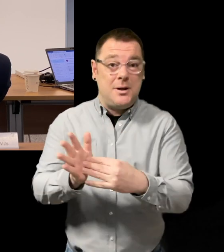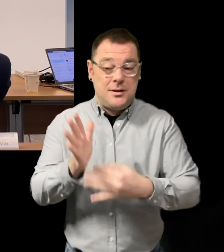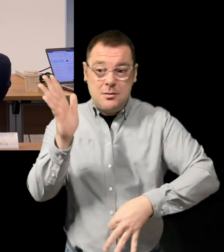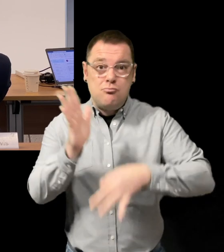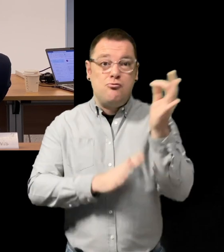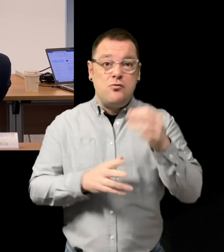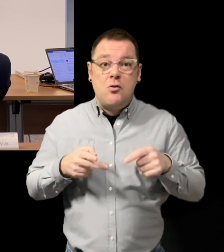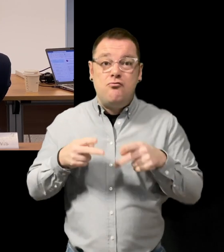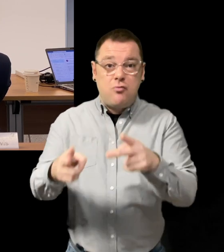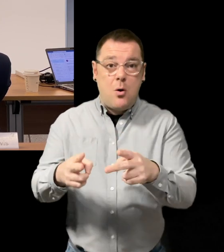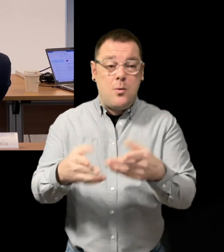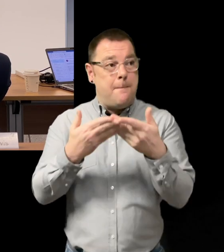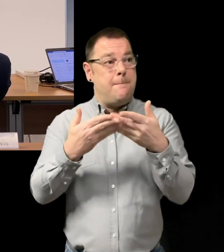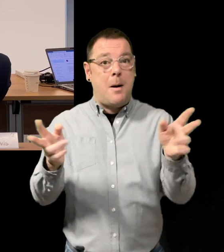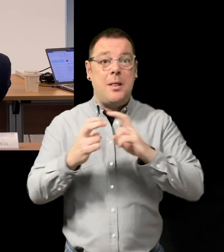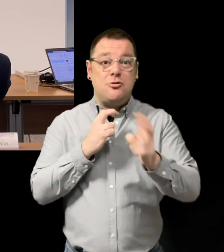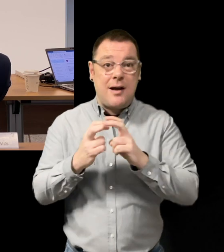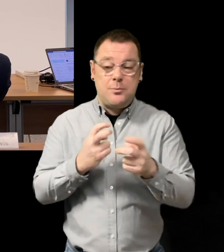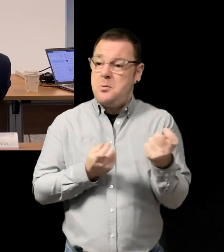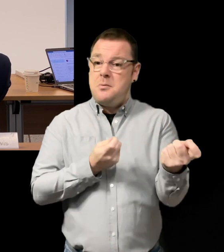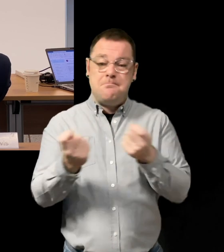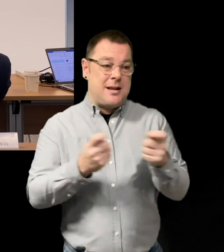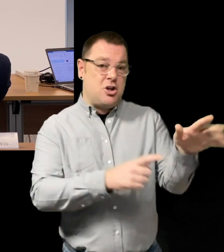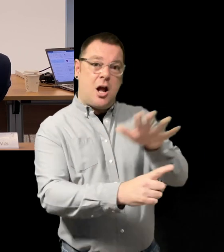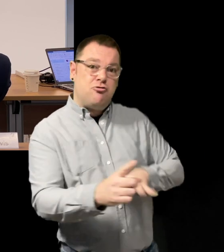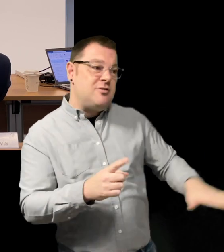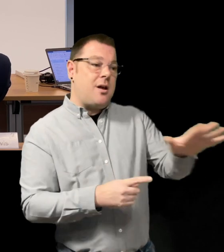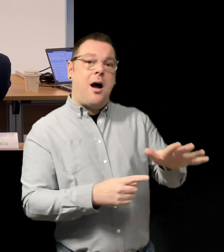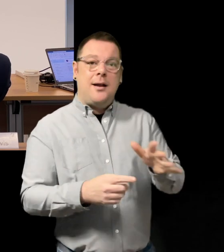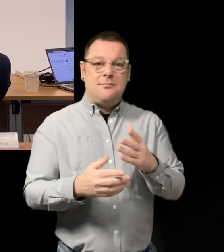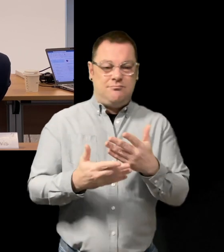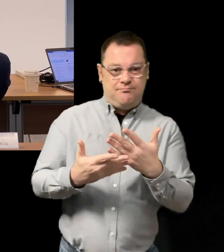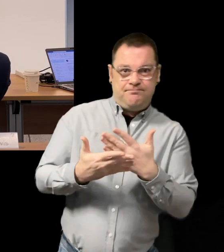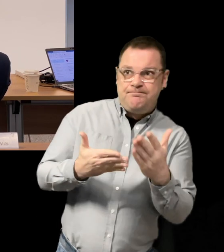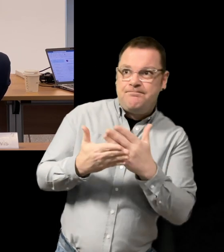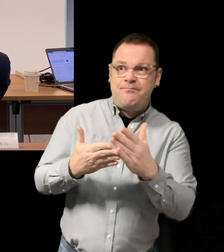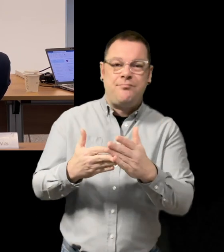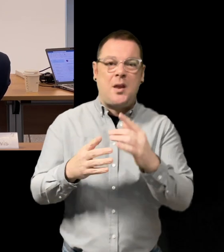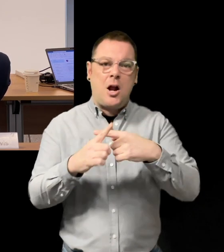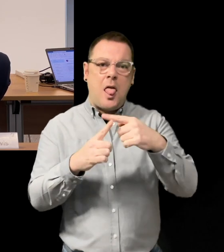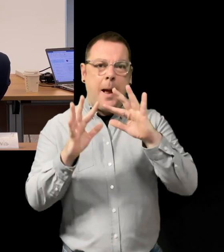improving our roads and public transport. Managing our countryside and tackling the climate emergency.